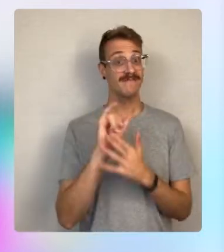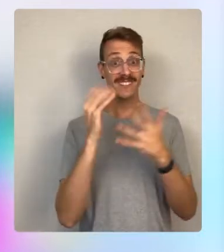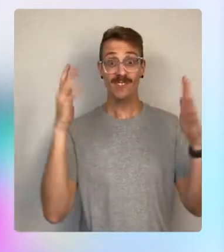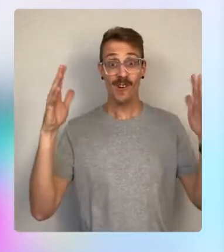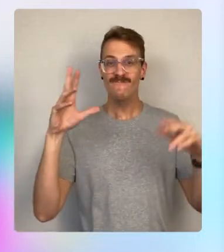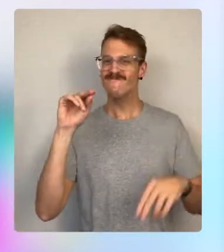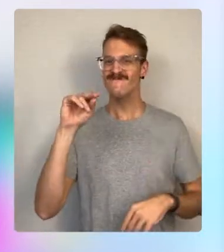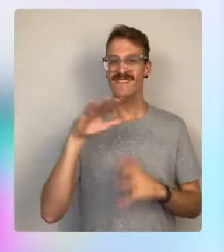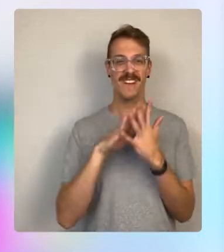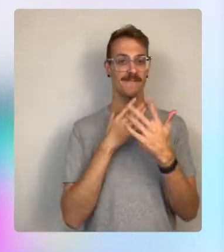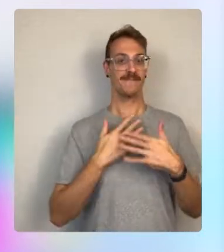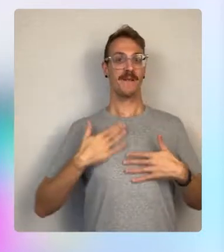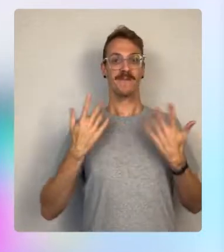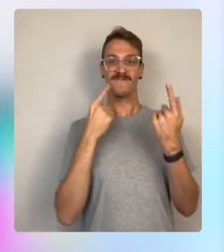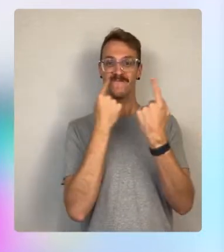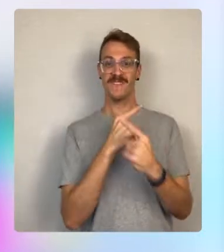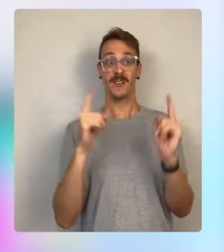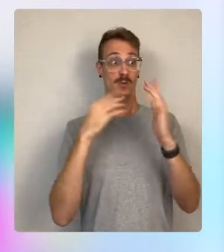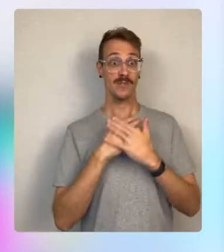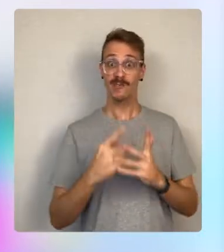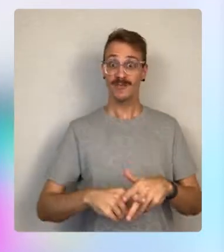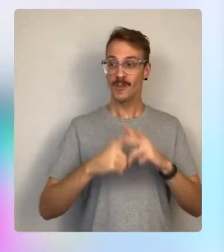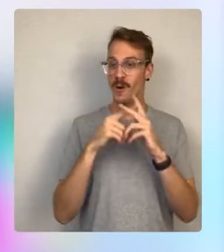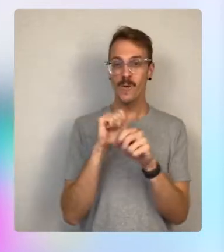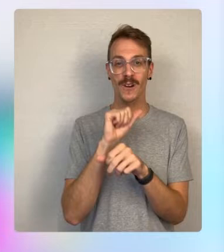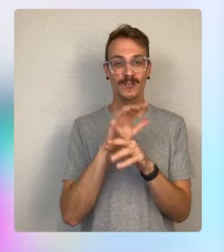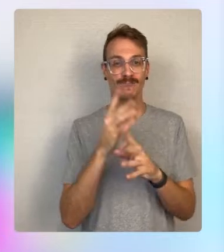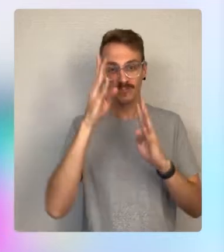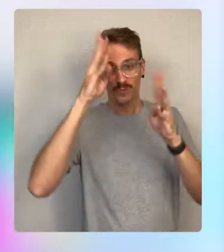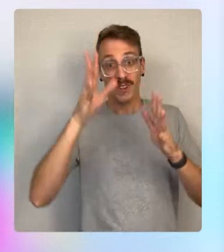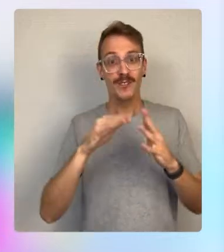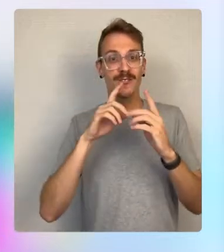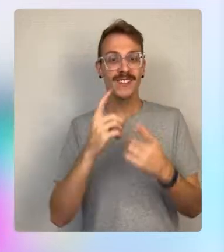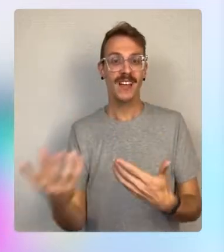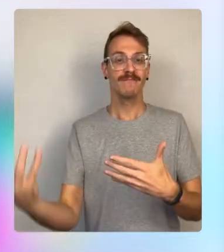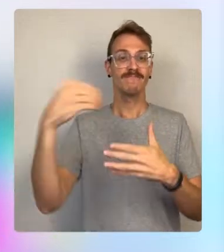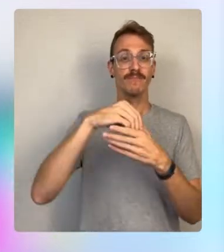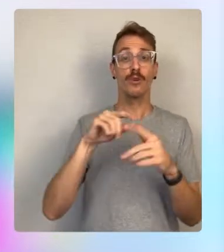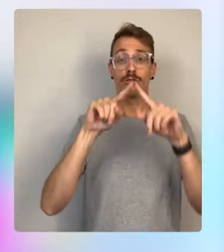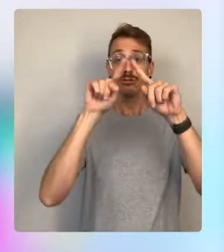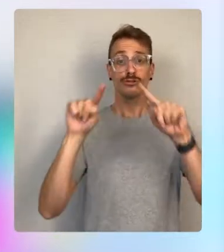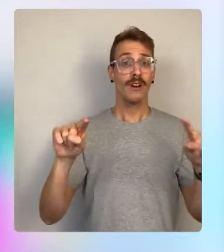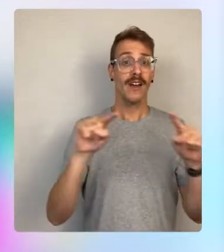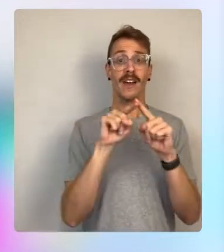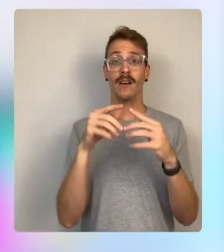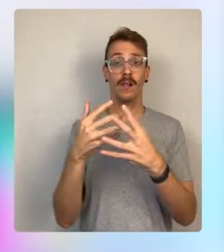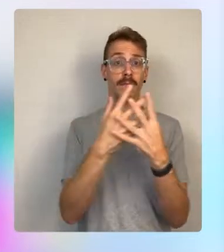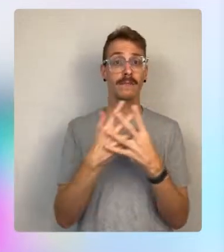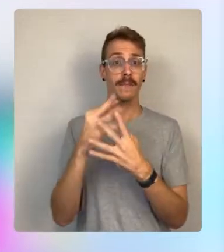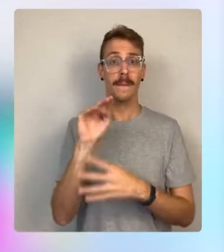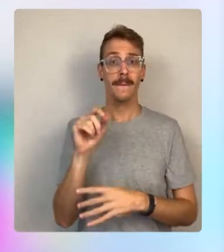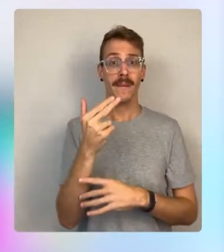I'm happy to announce that we're working on enabling creators to import triangle mesh items built outside of Horizon Worlds